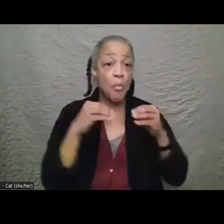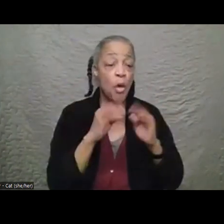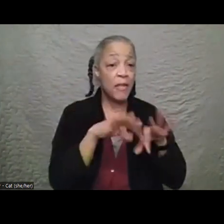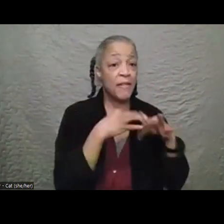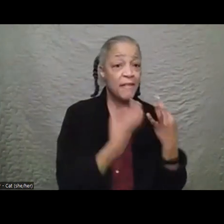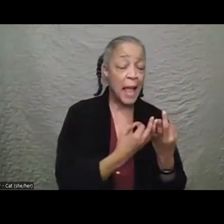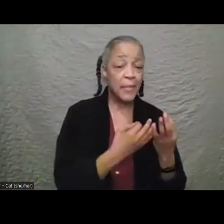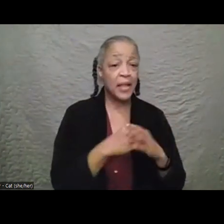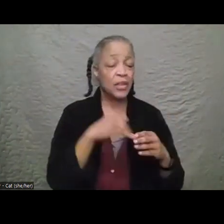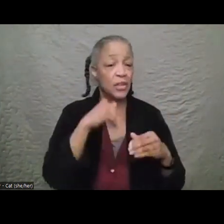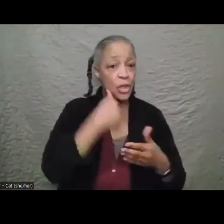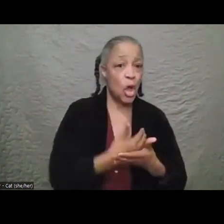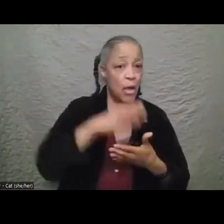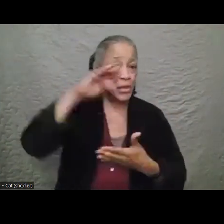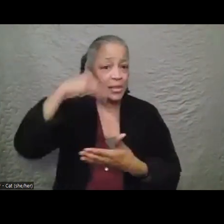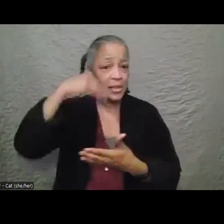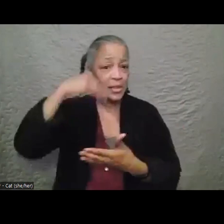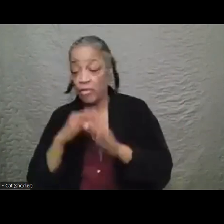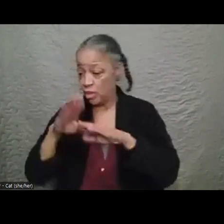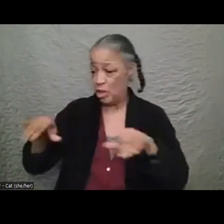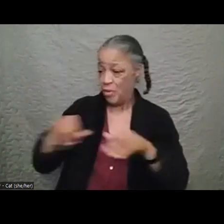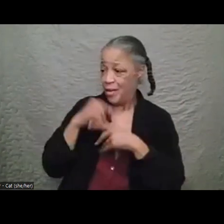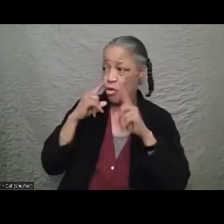were children cried for her the way that I did.